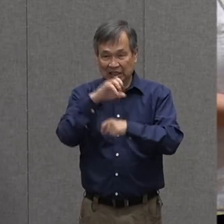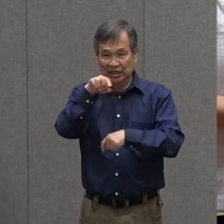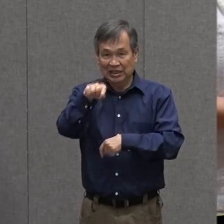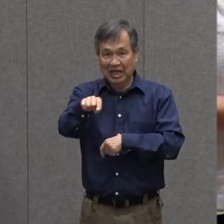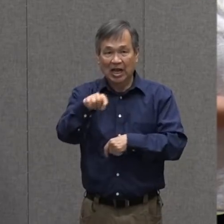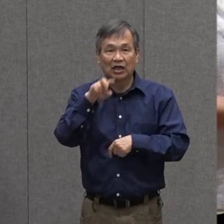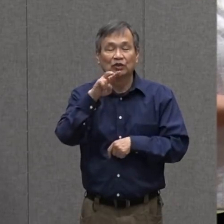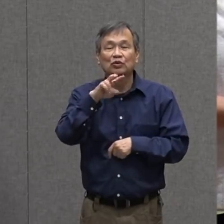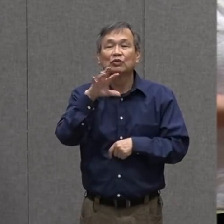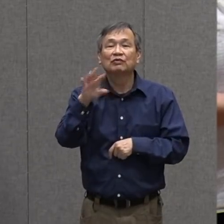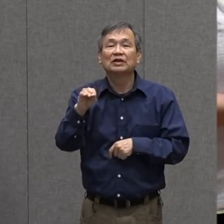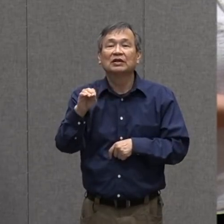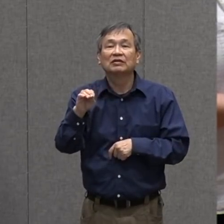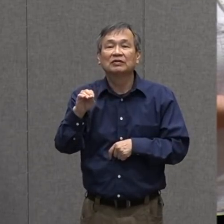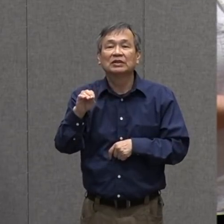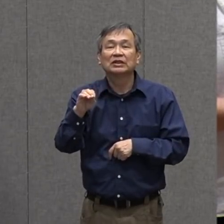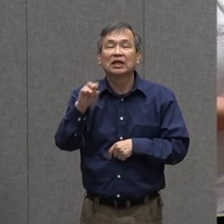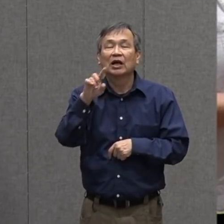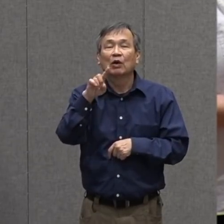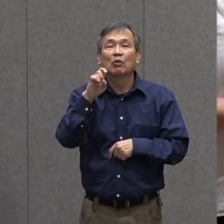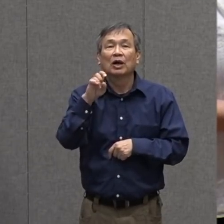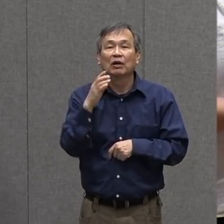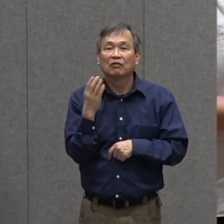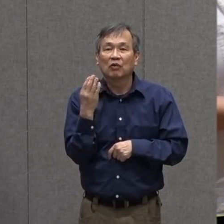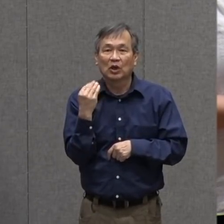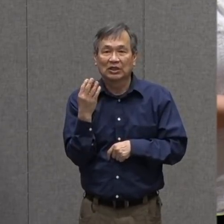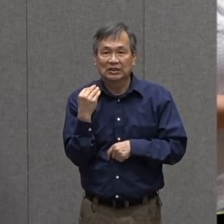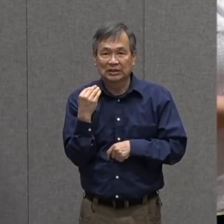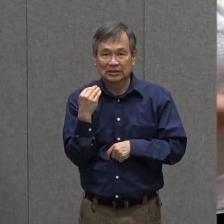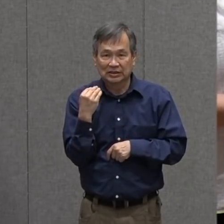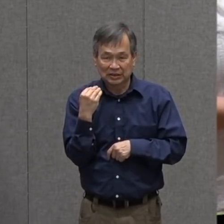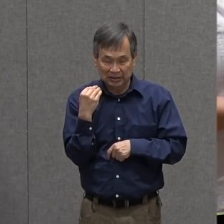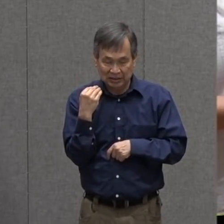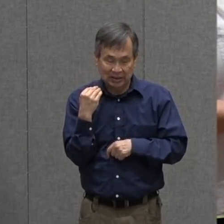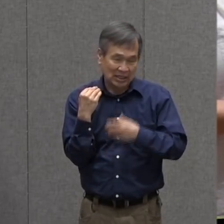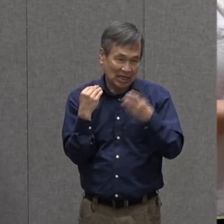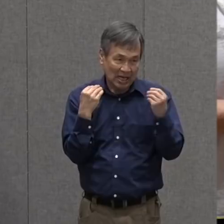So that would be 114 if we added that 50 and that 64.